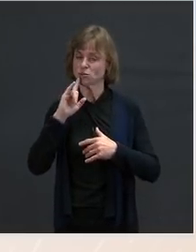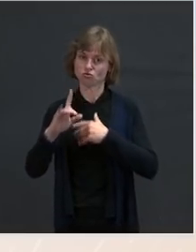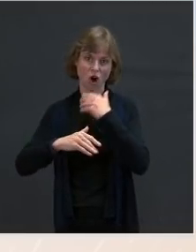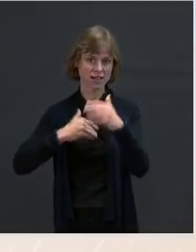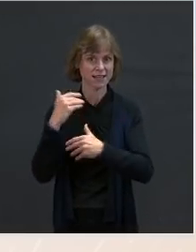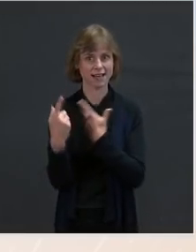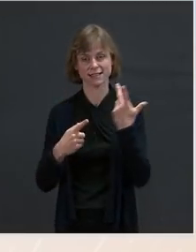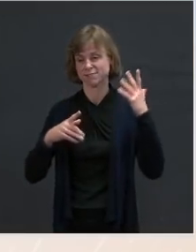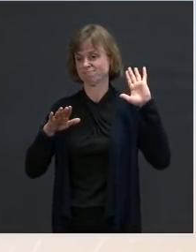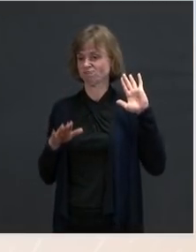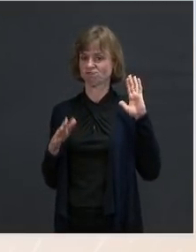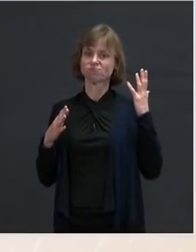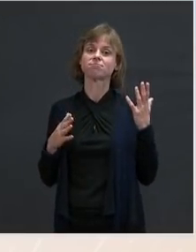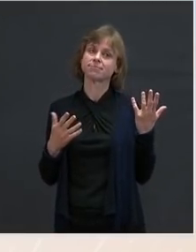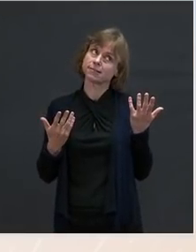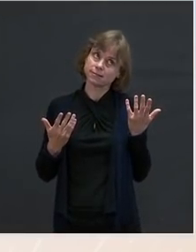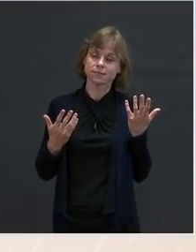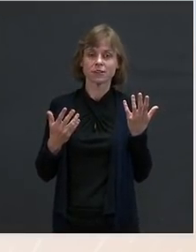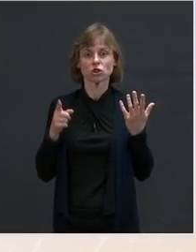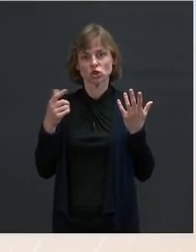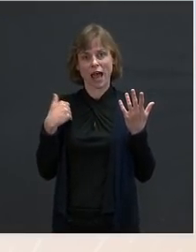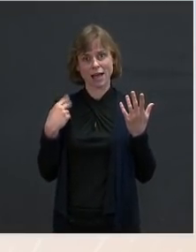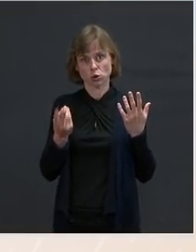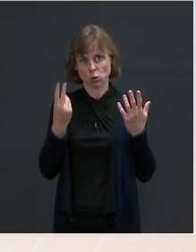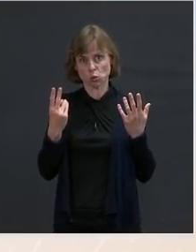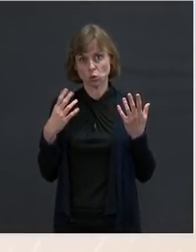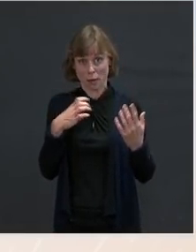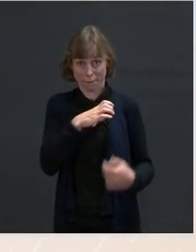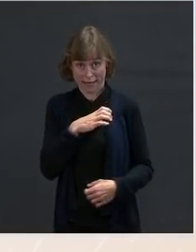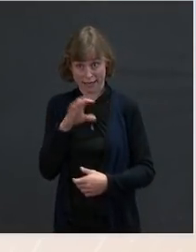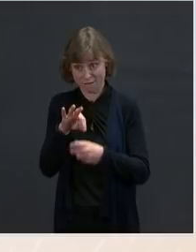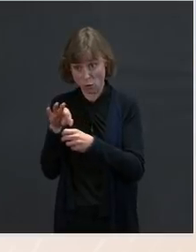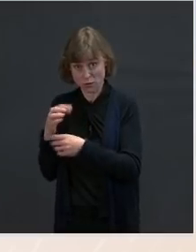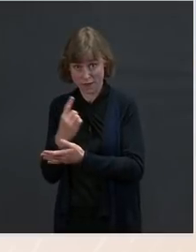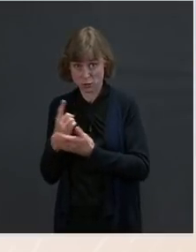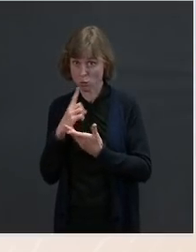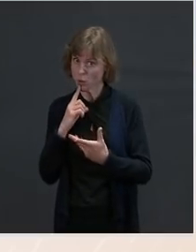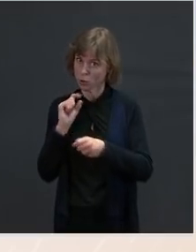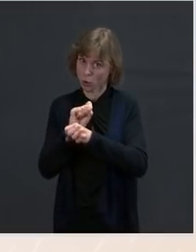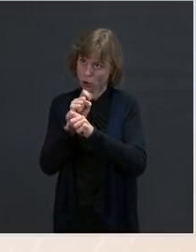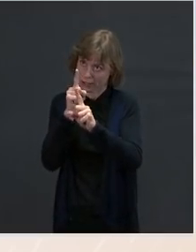She has two committee votes this week, and we're working toward that. And we'll continue to work in supporting her nomination.